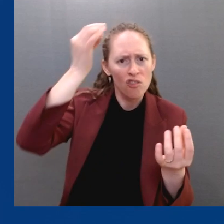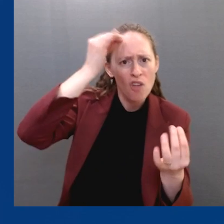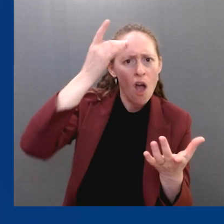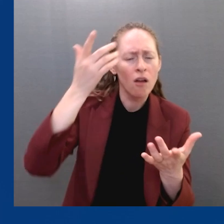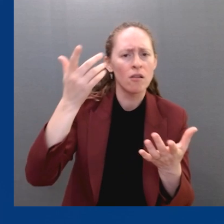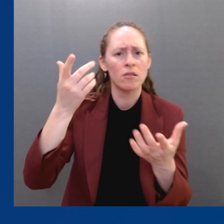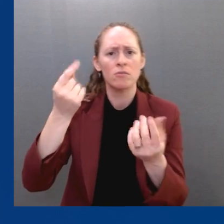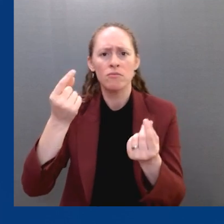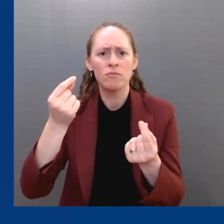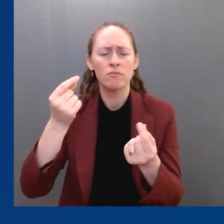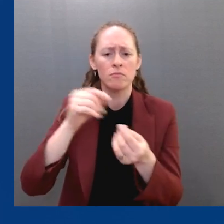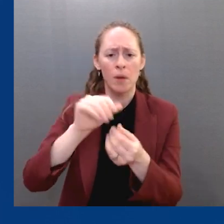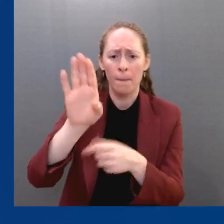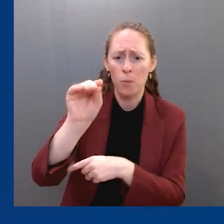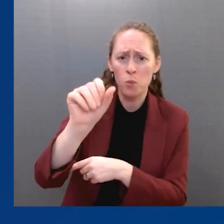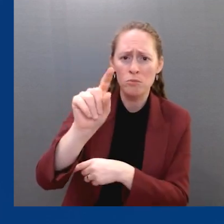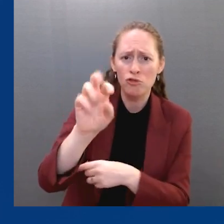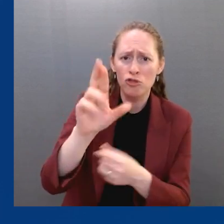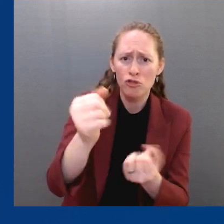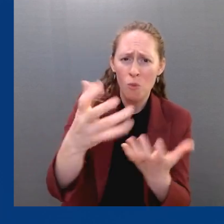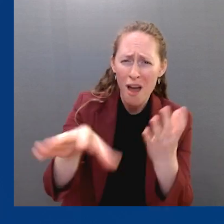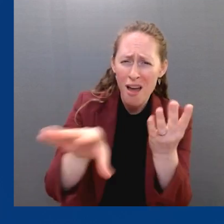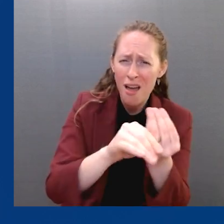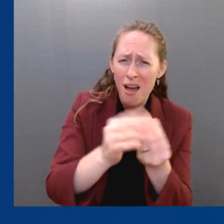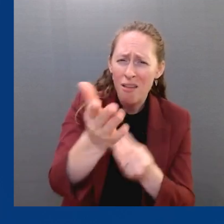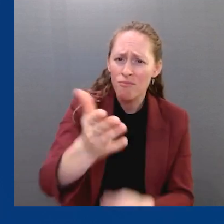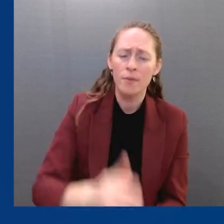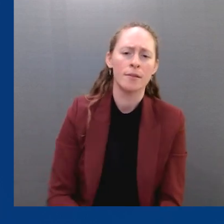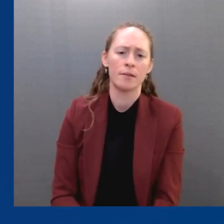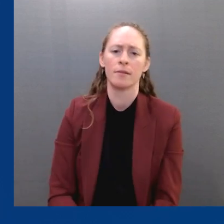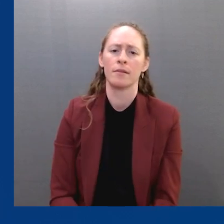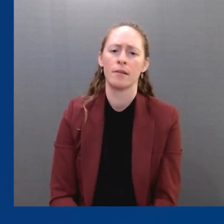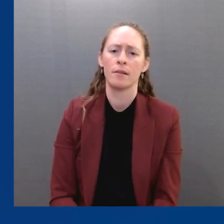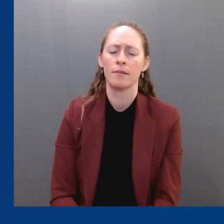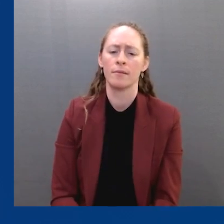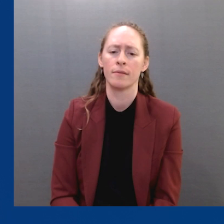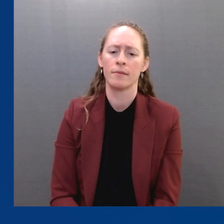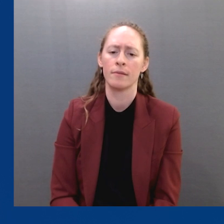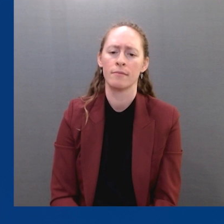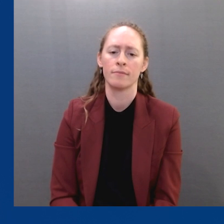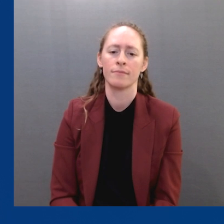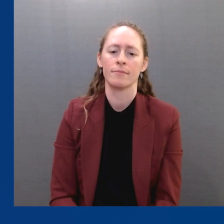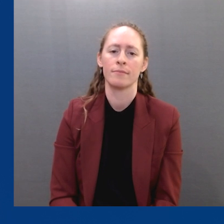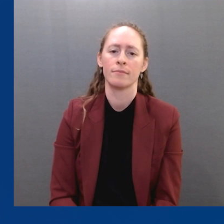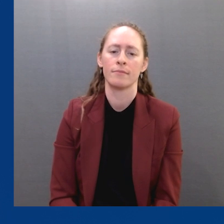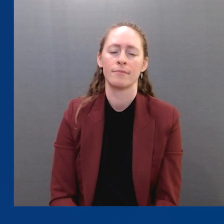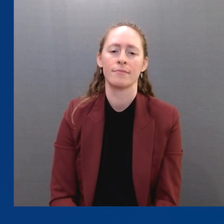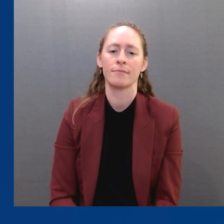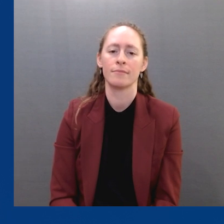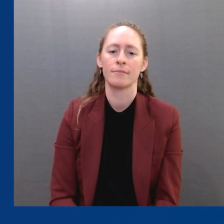Dr. Walensky: Yeah, maybe I'll just add two important points. One is that we know that these vaccines are working well against severe infection.